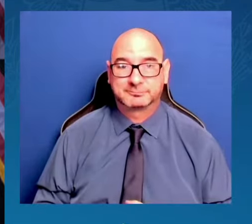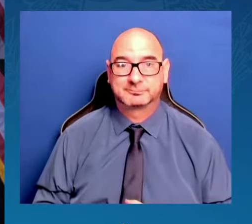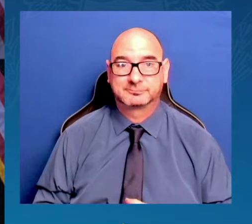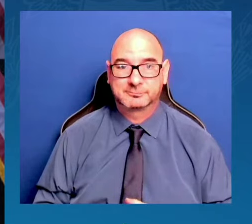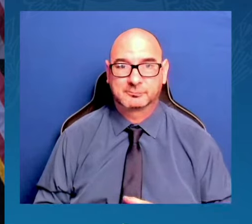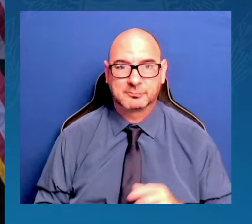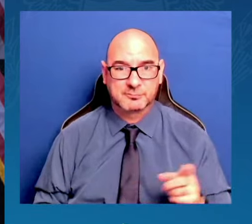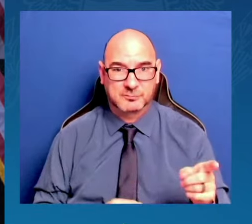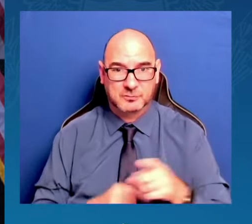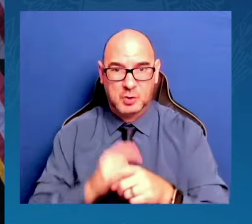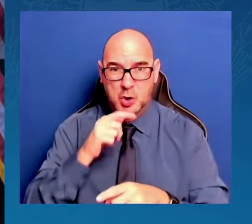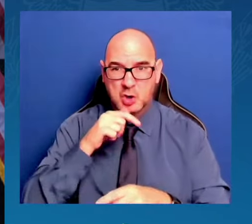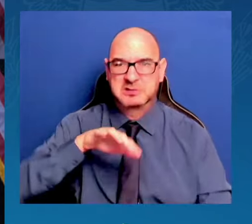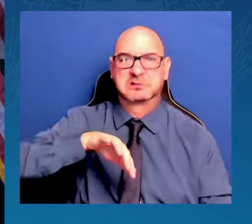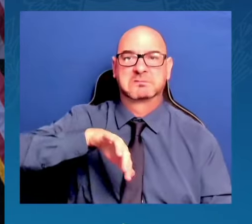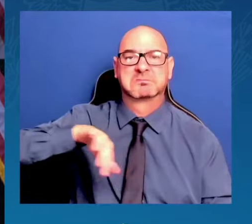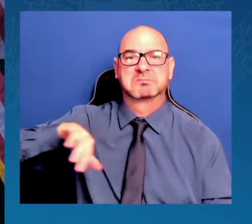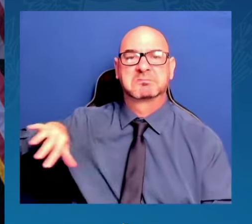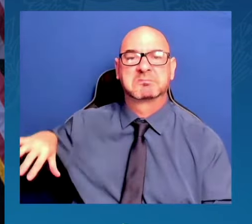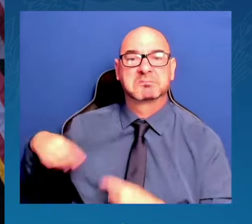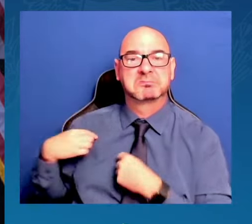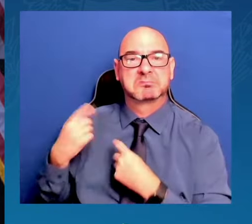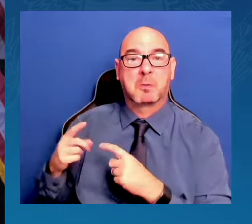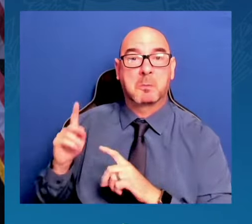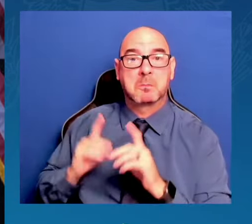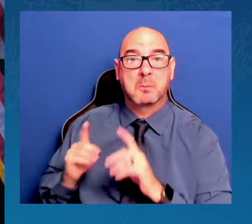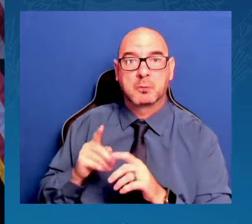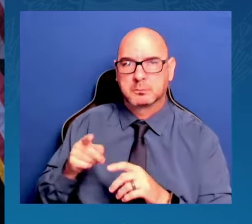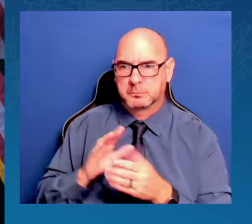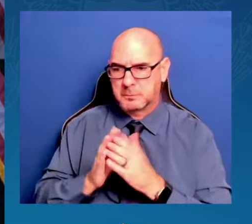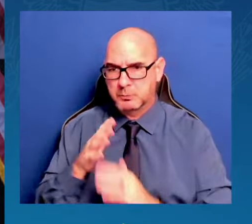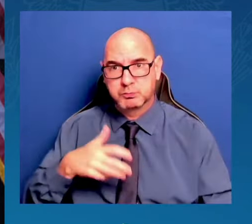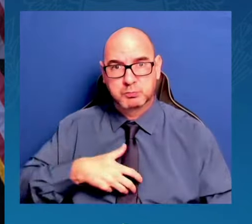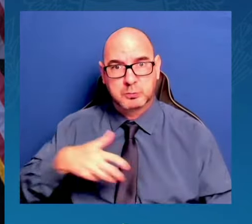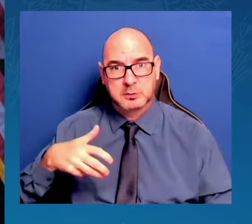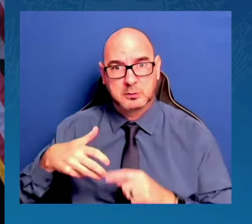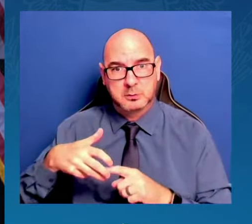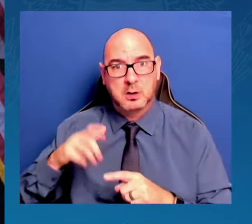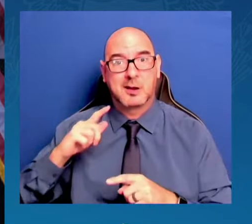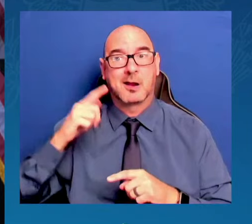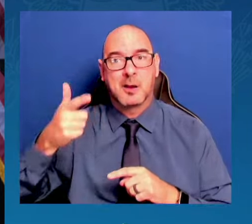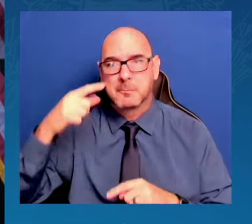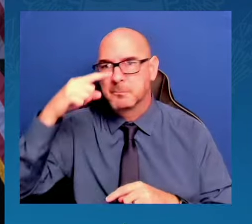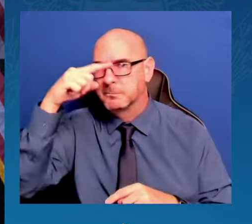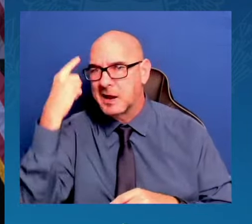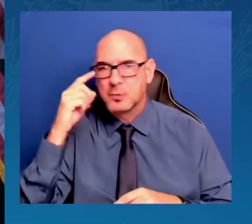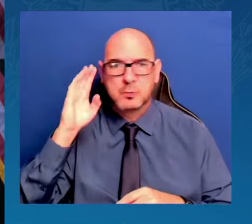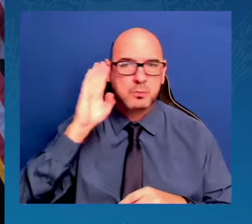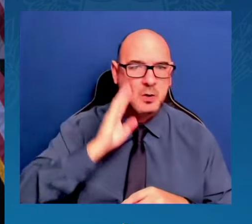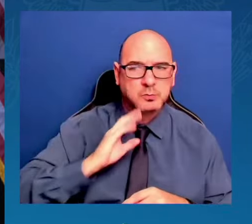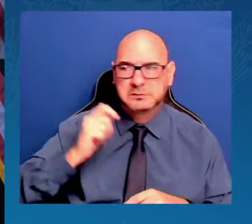people who can become pregnant, people with black or brown skin, people with lower incomes